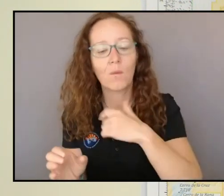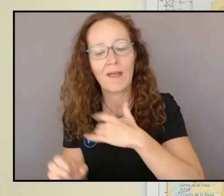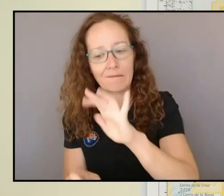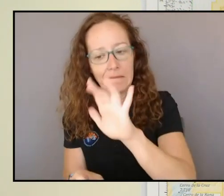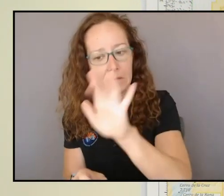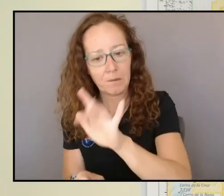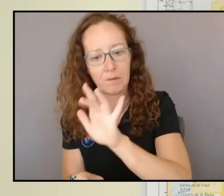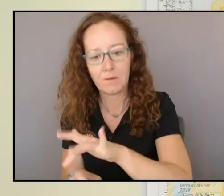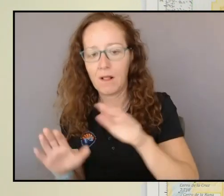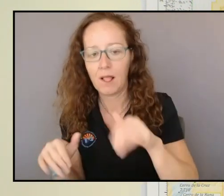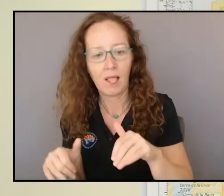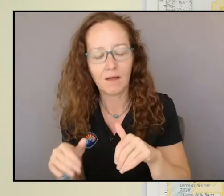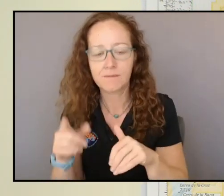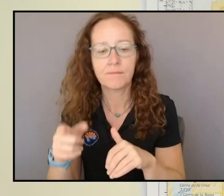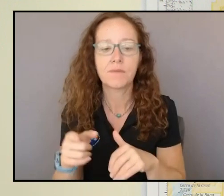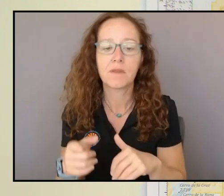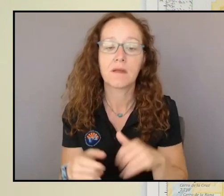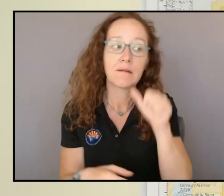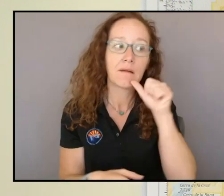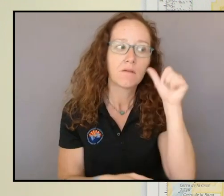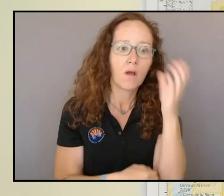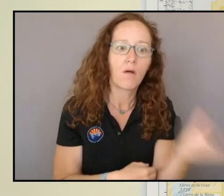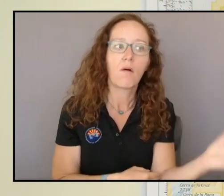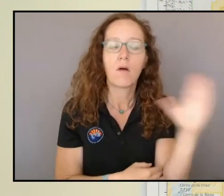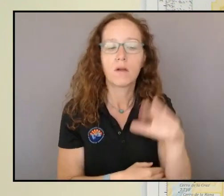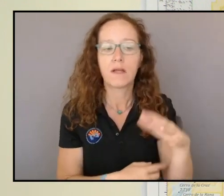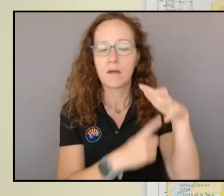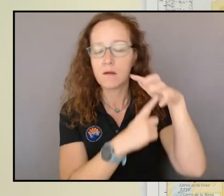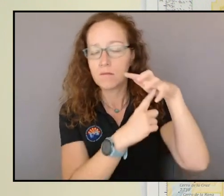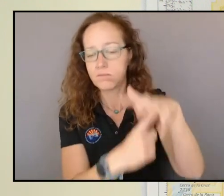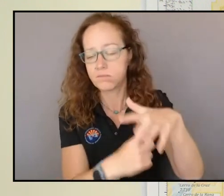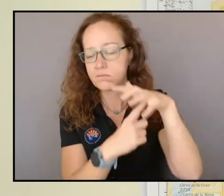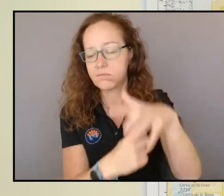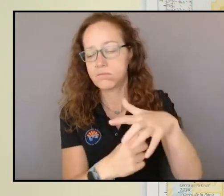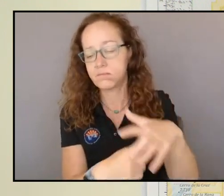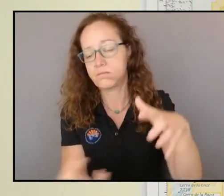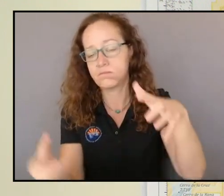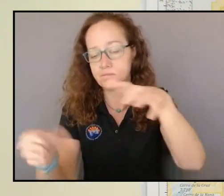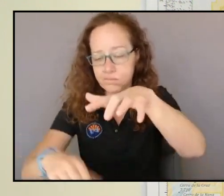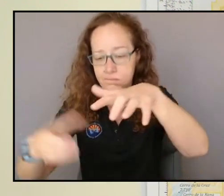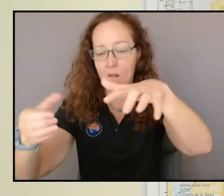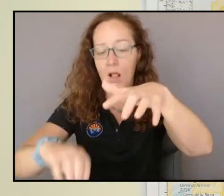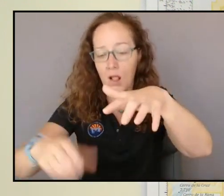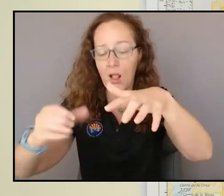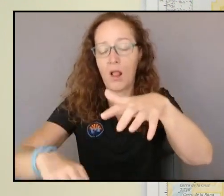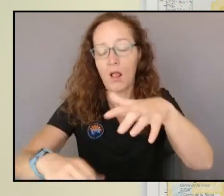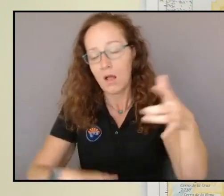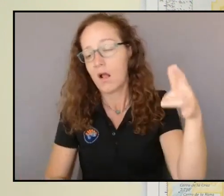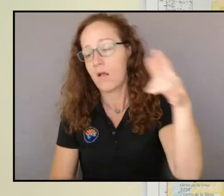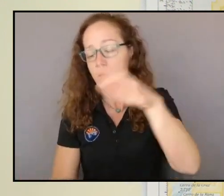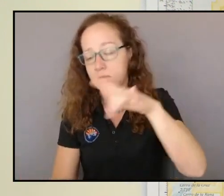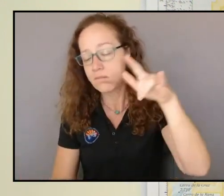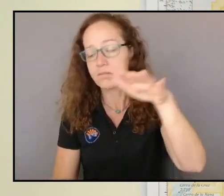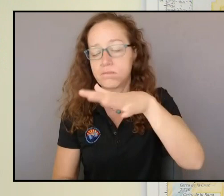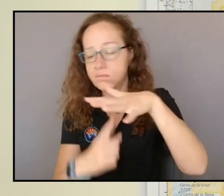on this all day yesterday. Remember, we flew aircraft all day yesterday in this little twenty-four-mile square